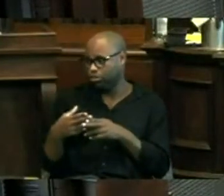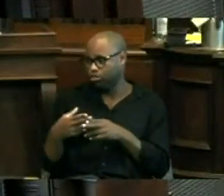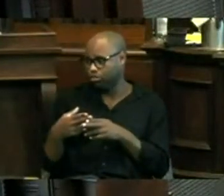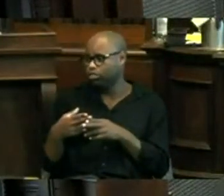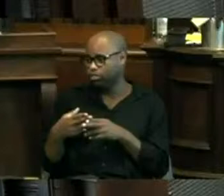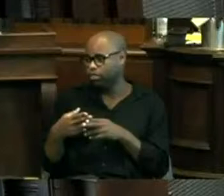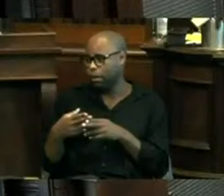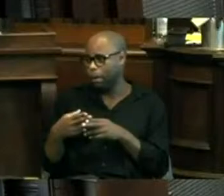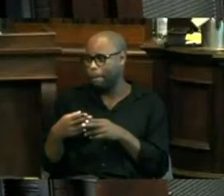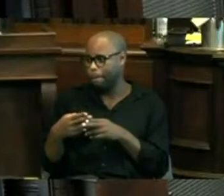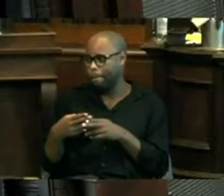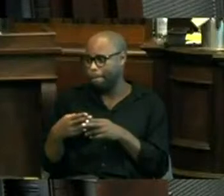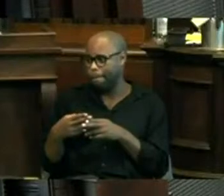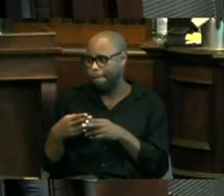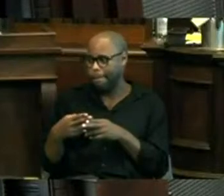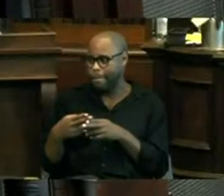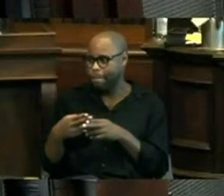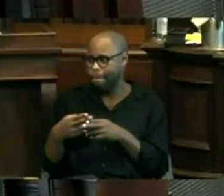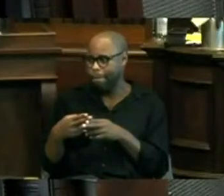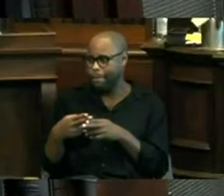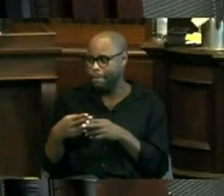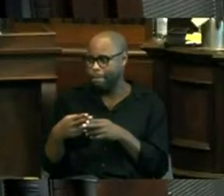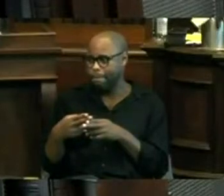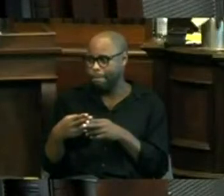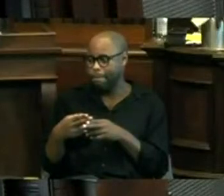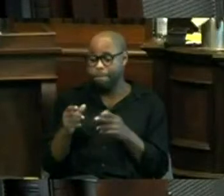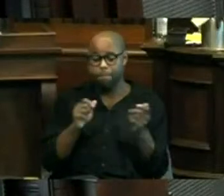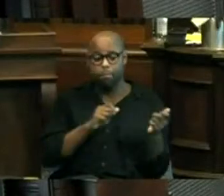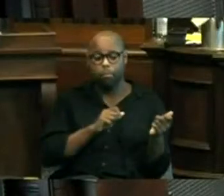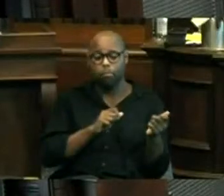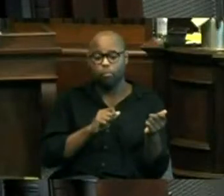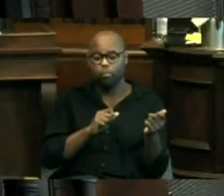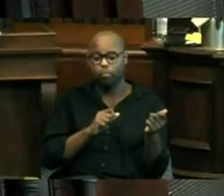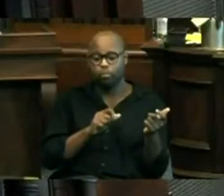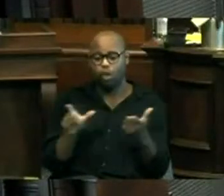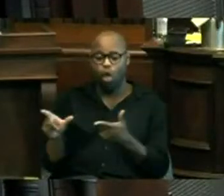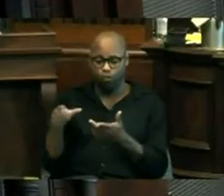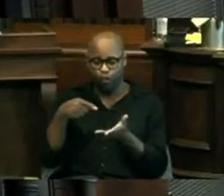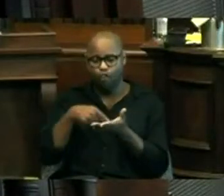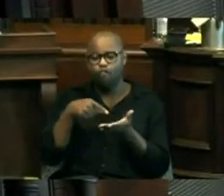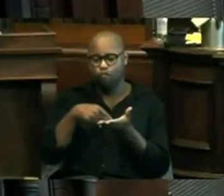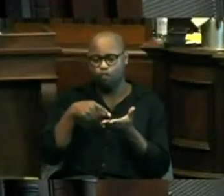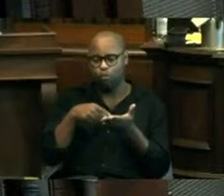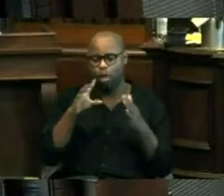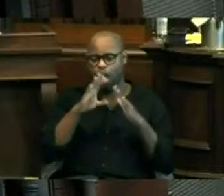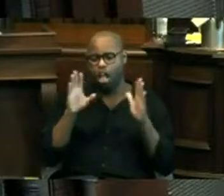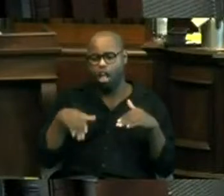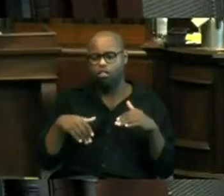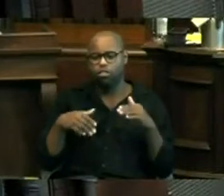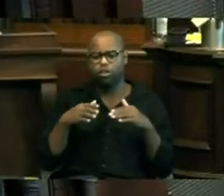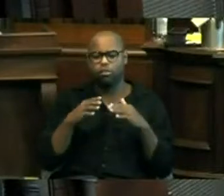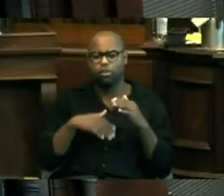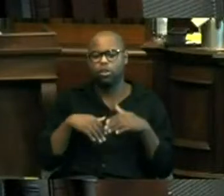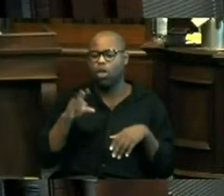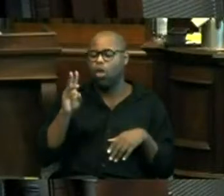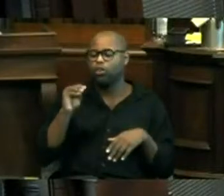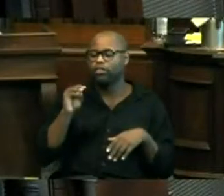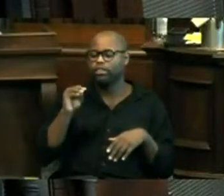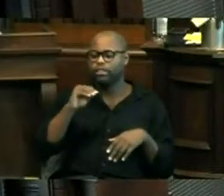And as as you noted, a council